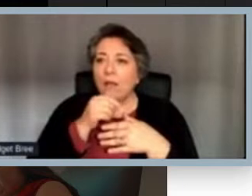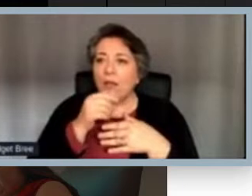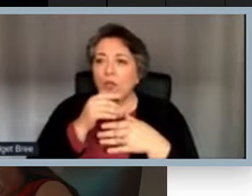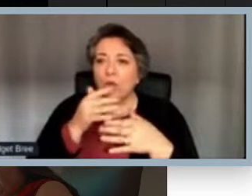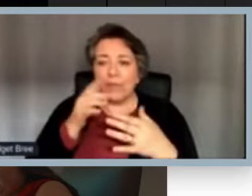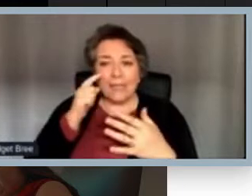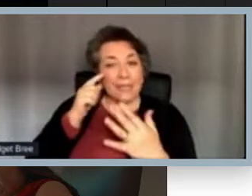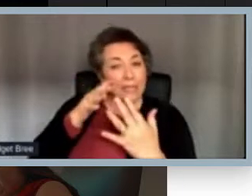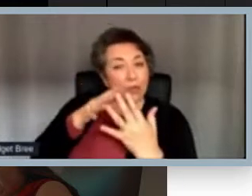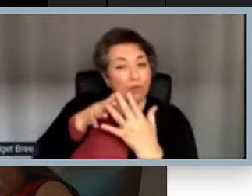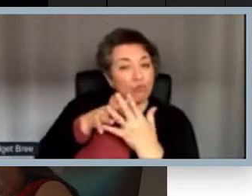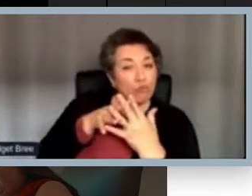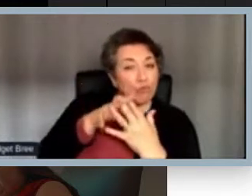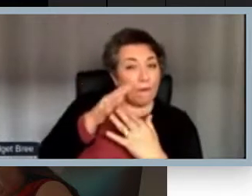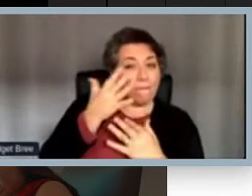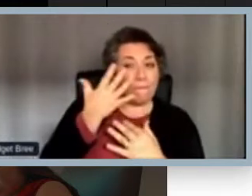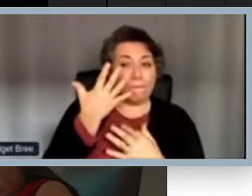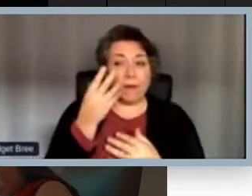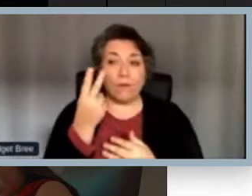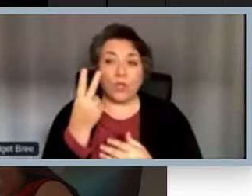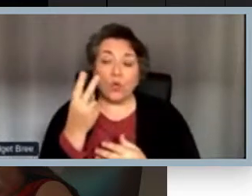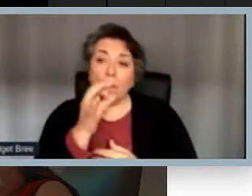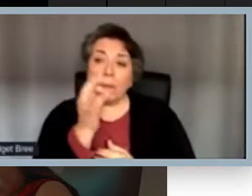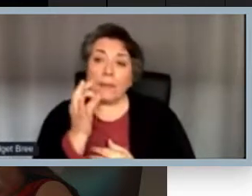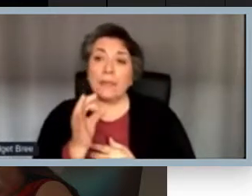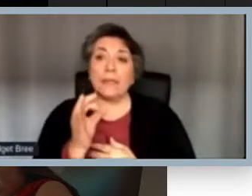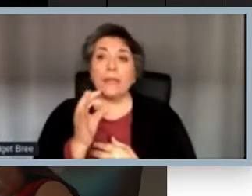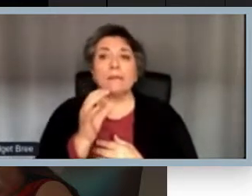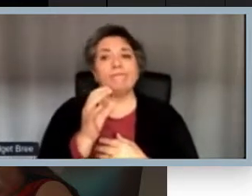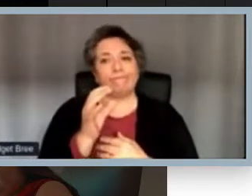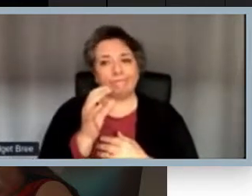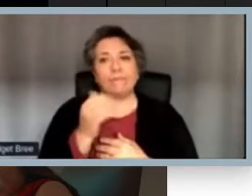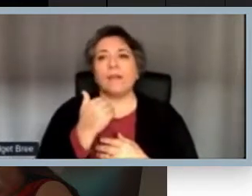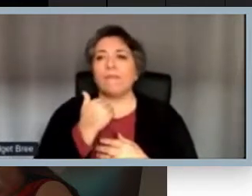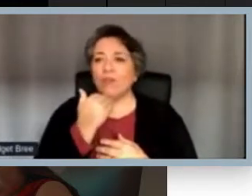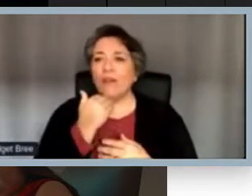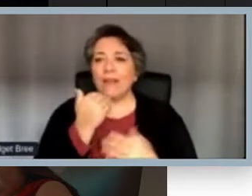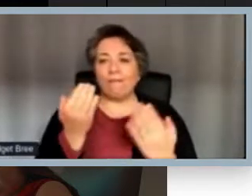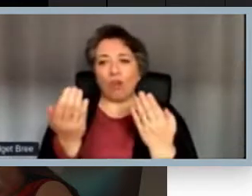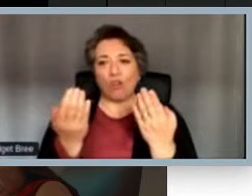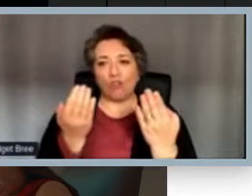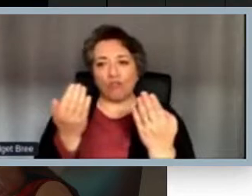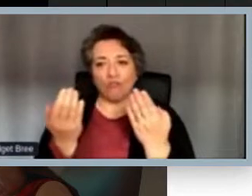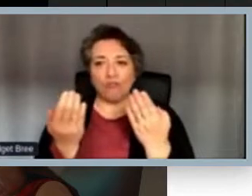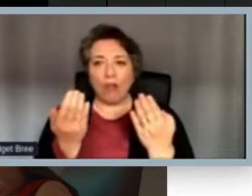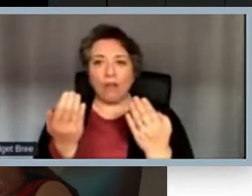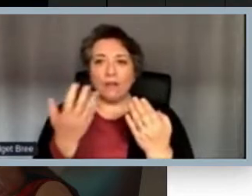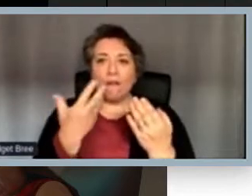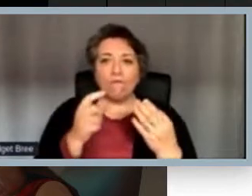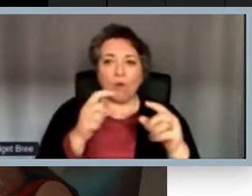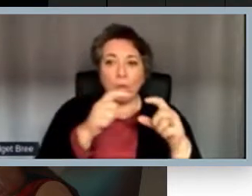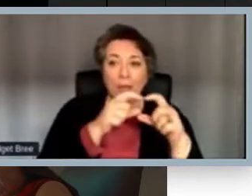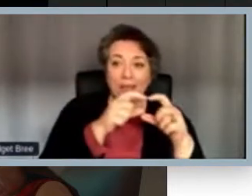52%, then I will have sufficient contrast between the text and any of the colours that